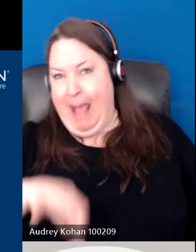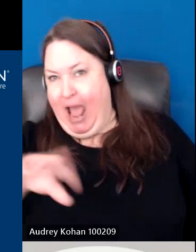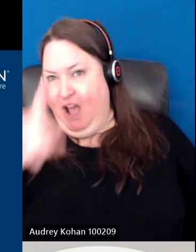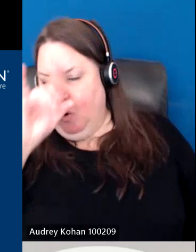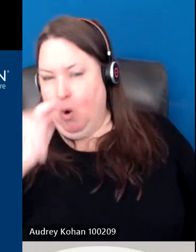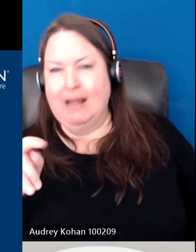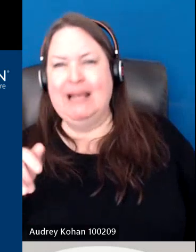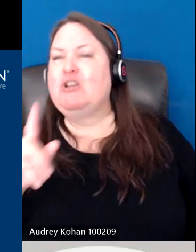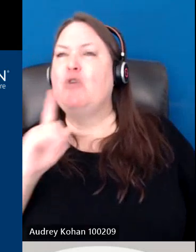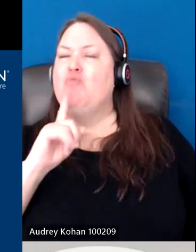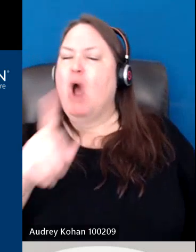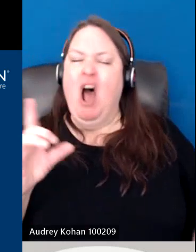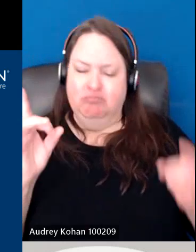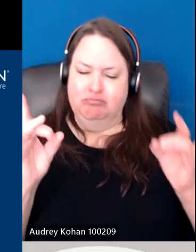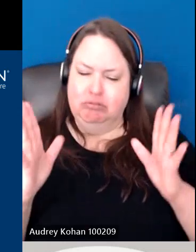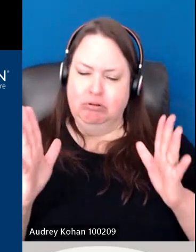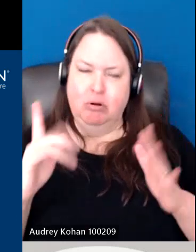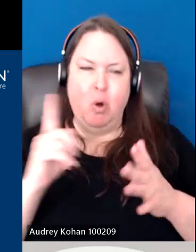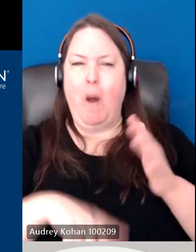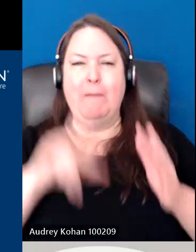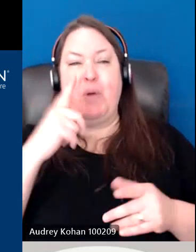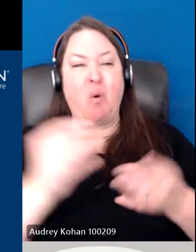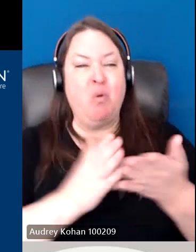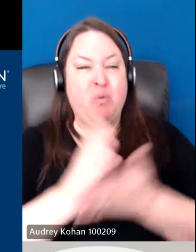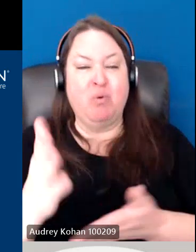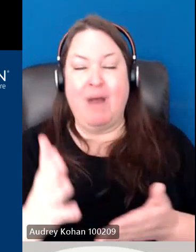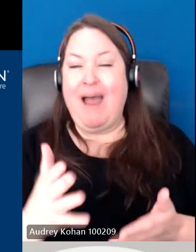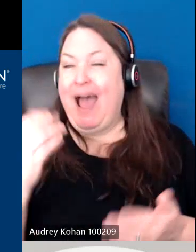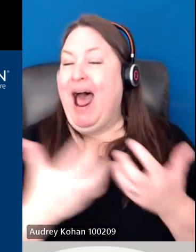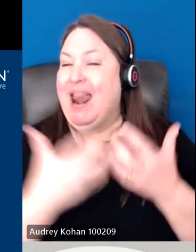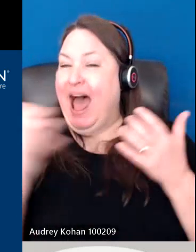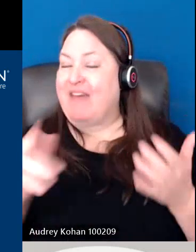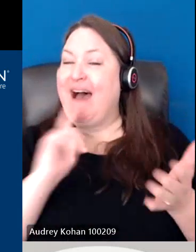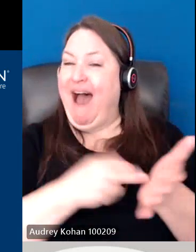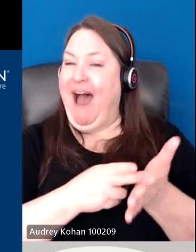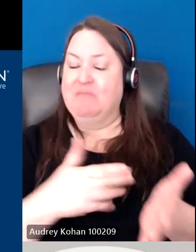it's atrocious what people are going through and a lot of it honestly in my heart I believe it's